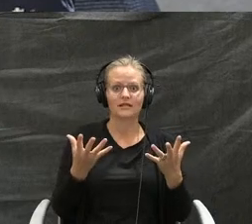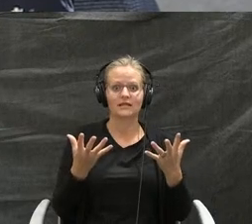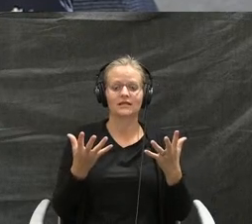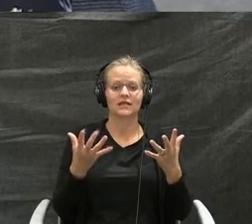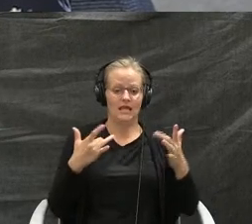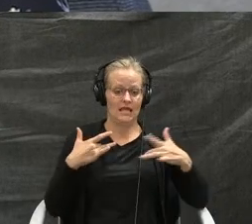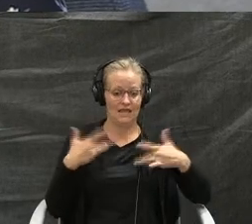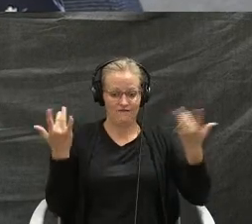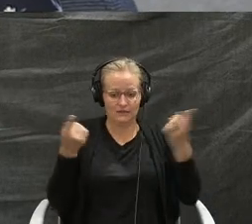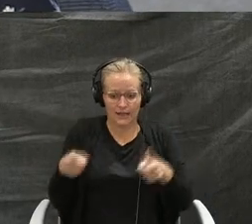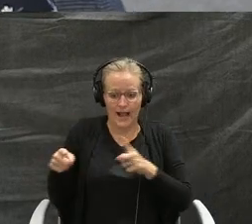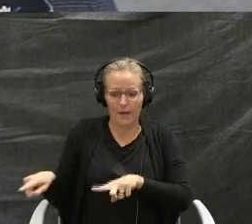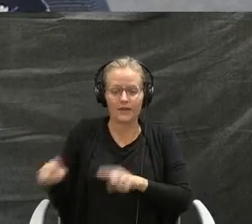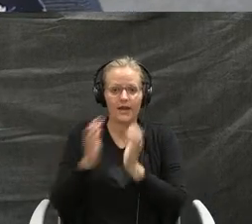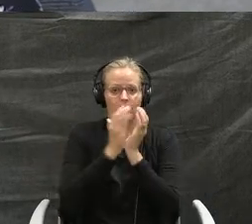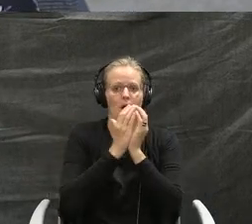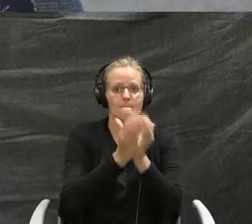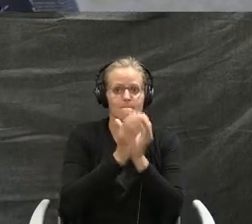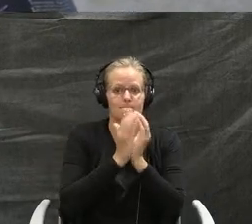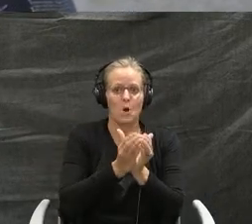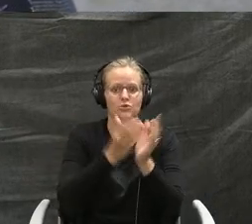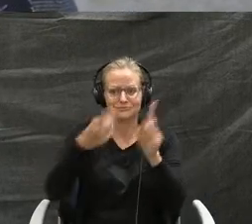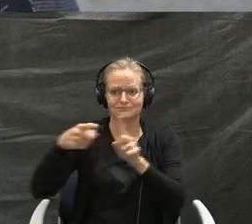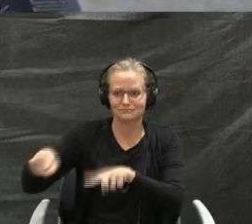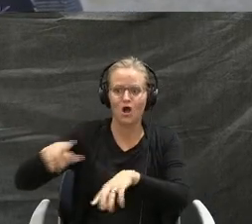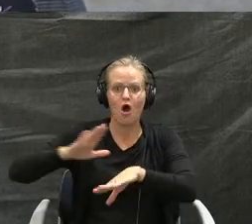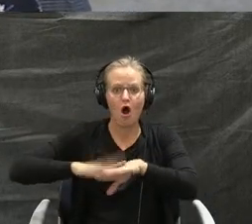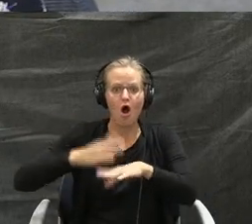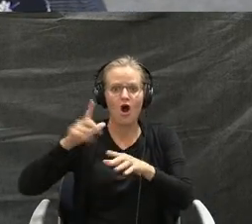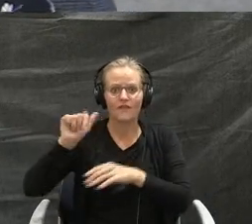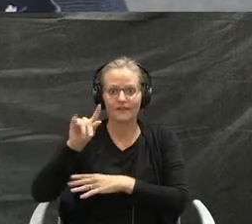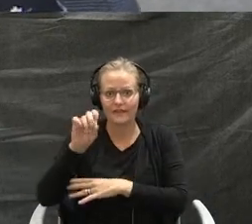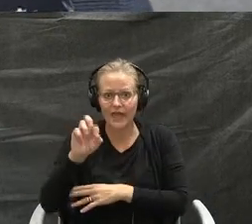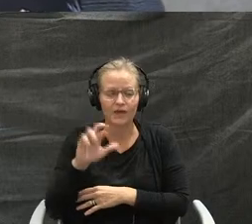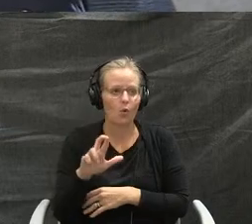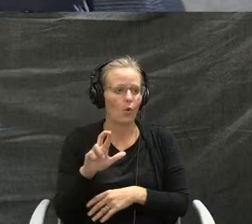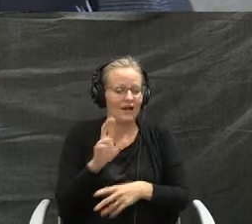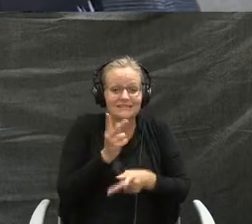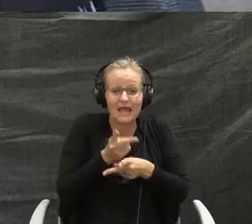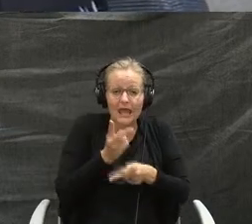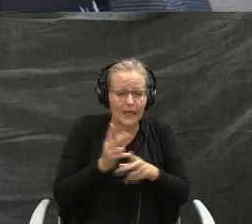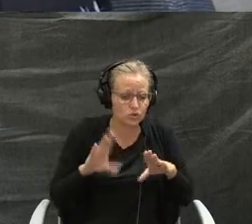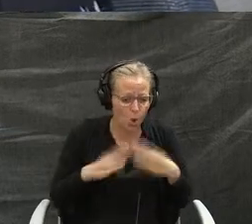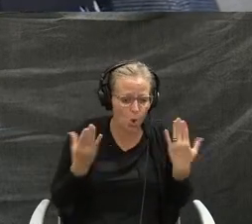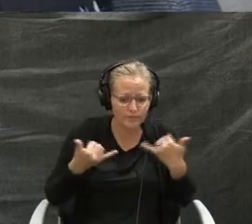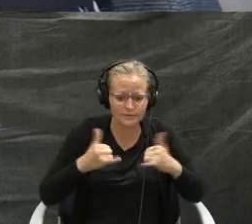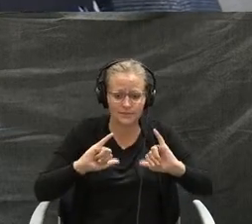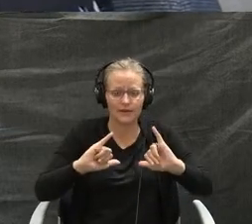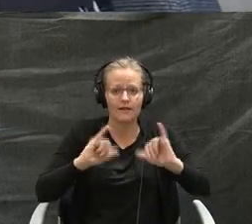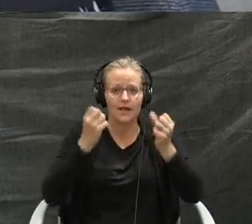July holiday despite day cares and other businesses remaining open. And despite the many camps, sporting activities and